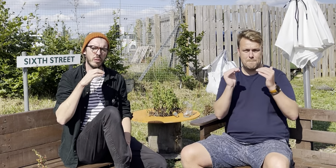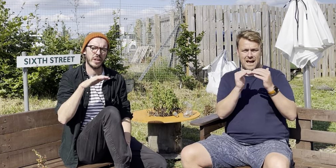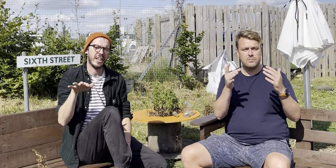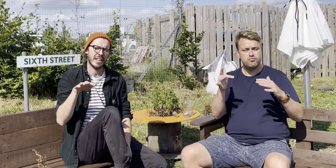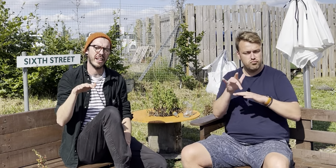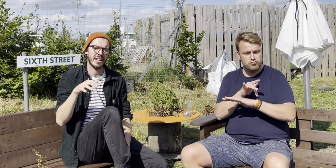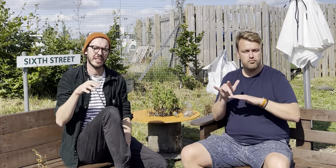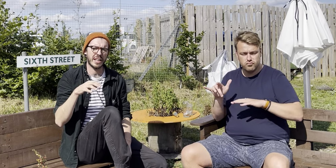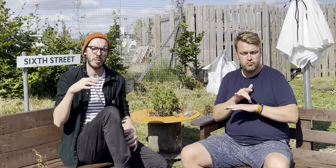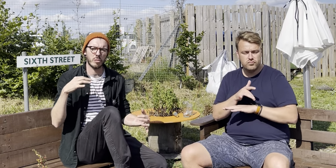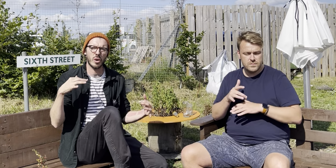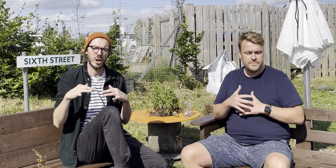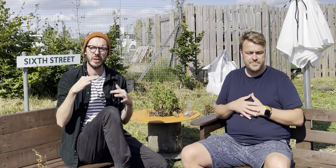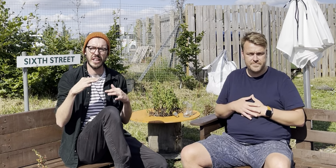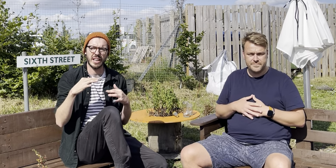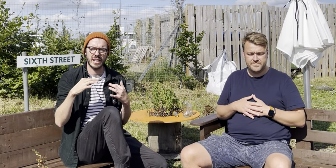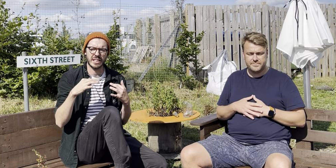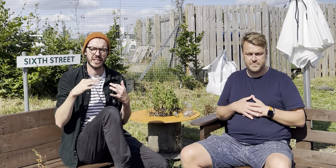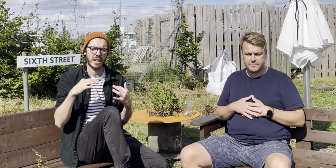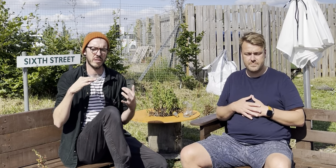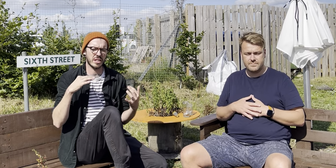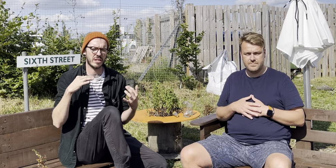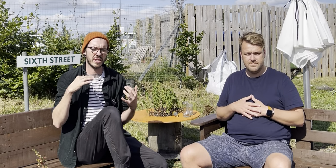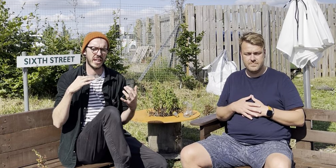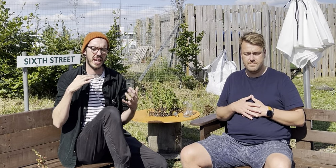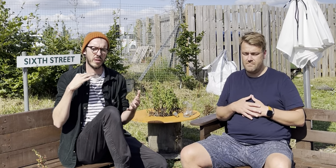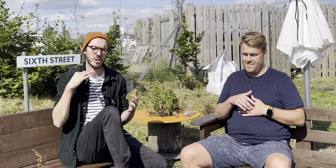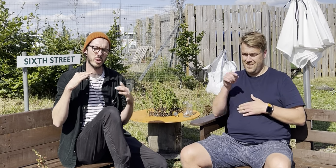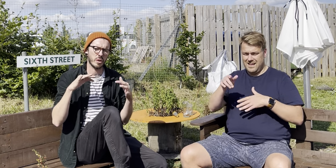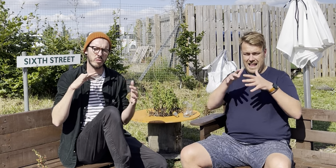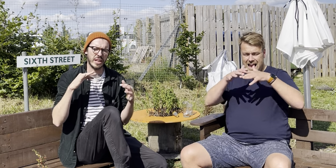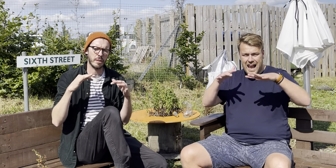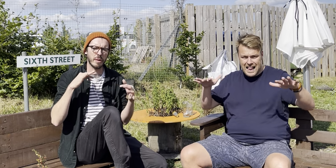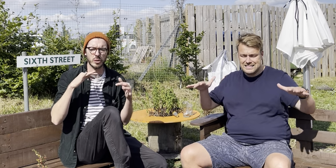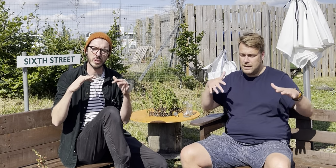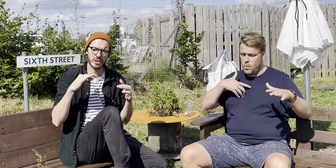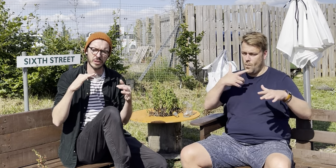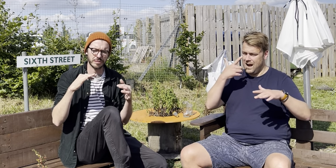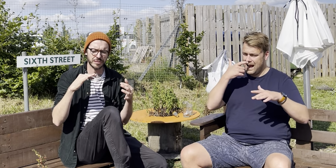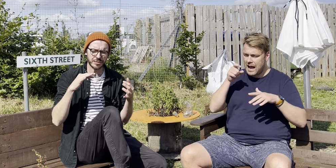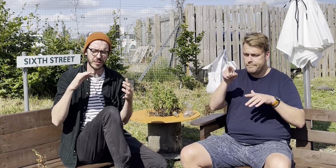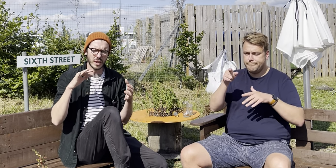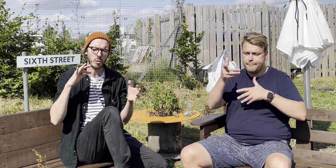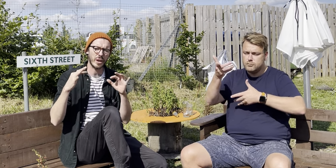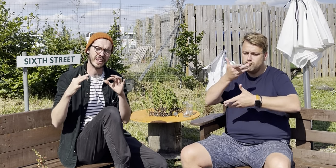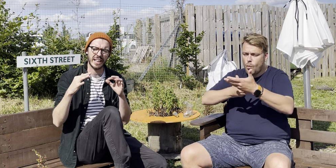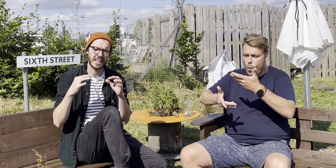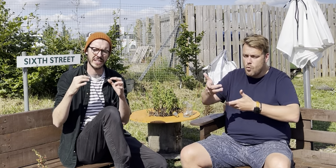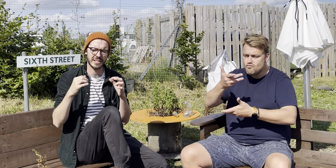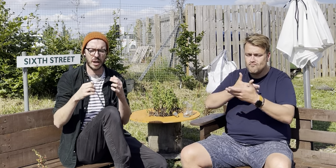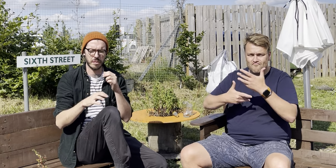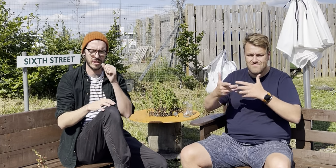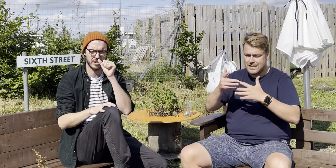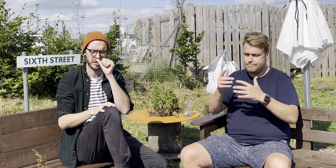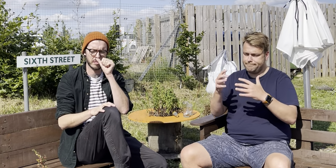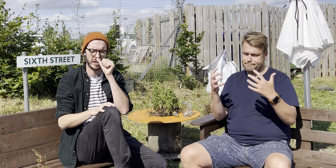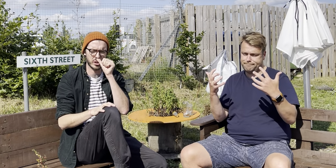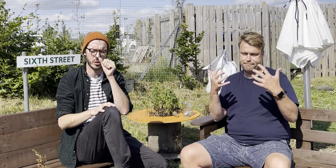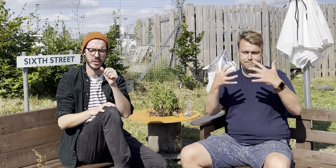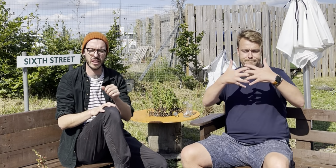within that landscape and work within that landscape to see how the story really molds with that landscape and to make sure that